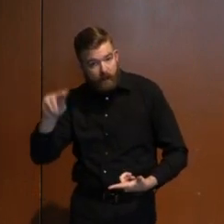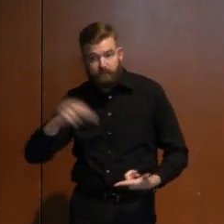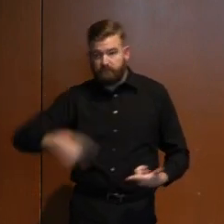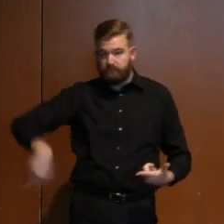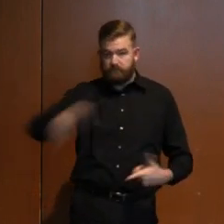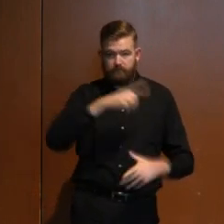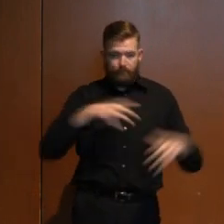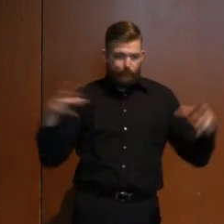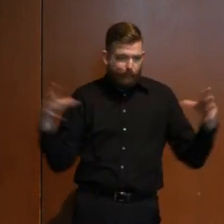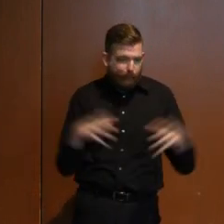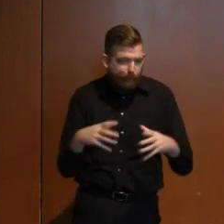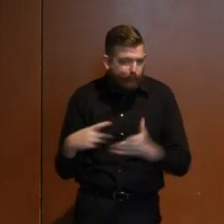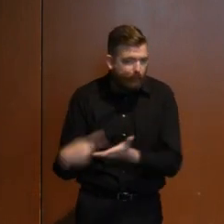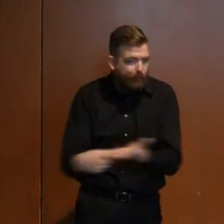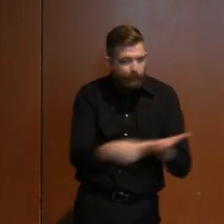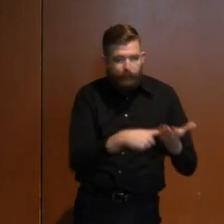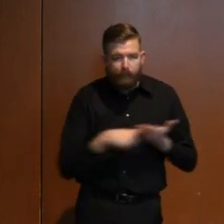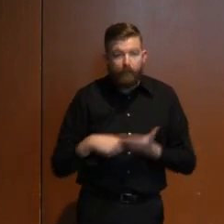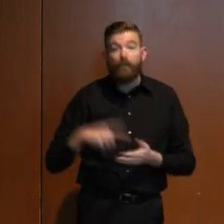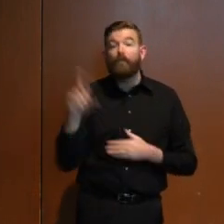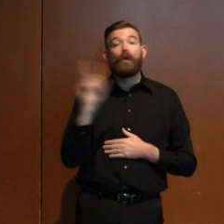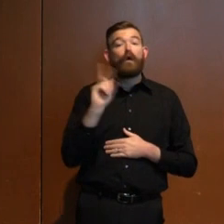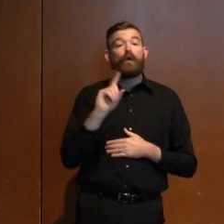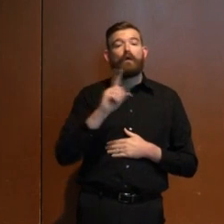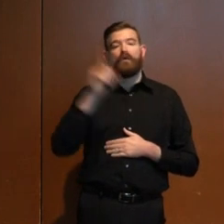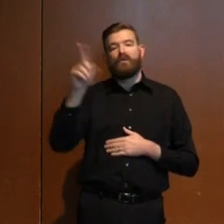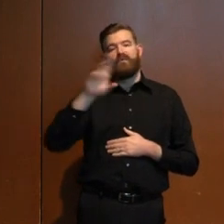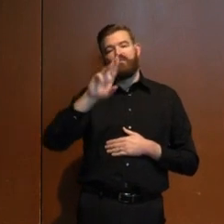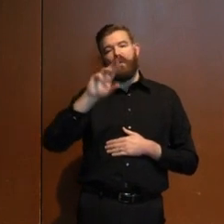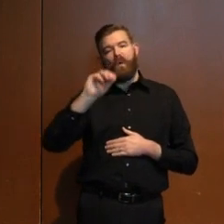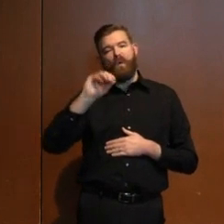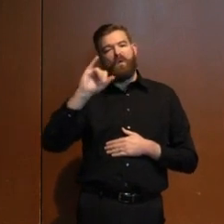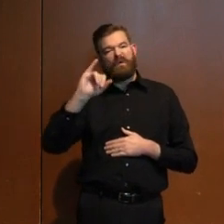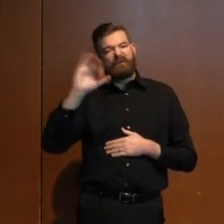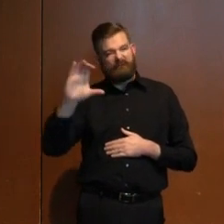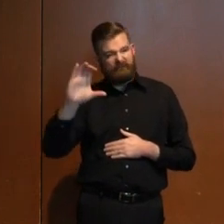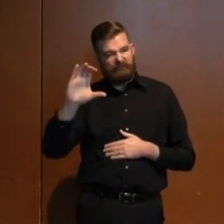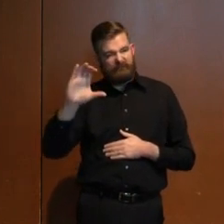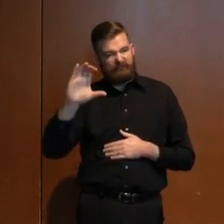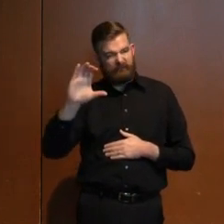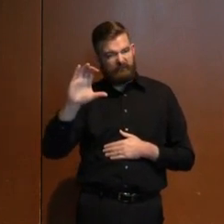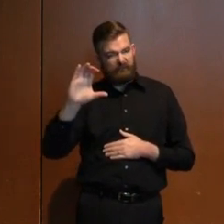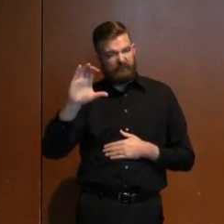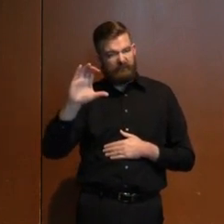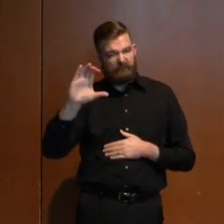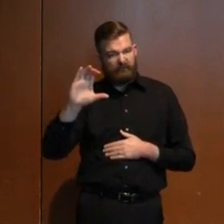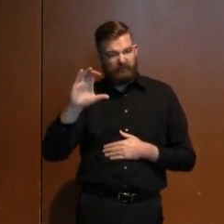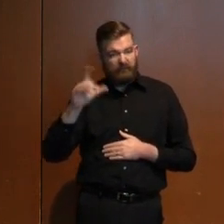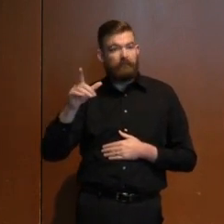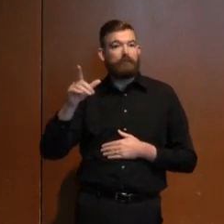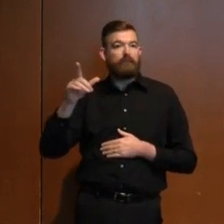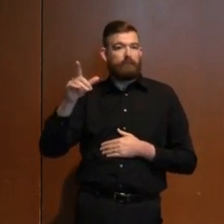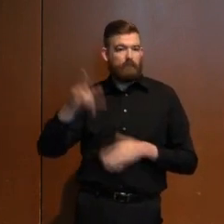CALLAHAN AND OTHER FOLKS I'M MENTIONS ARE SPENDING ALL OF THEIR TIME IN THE REGIONAL